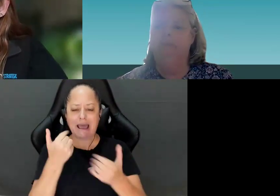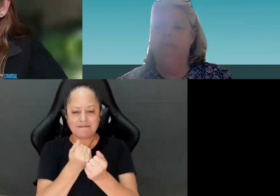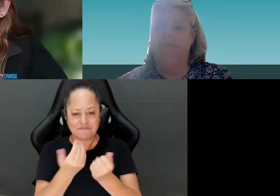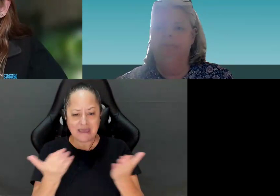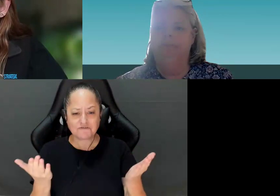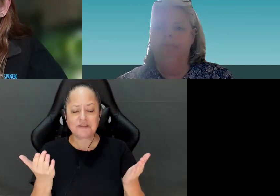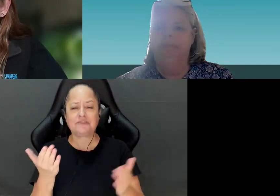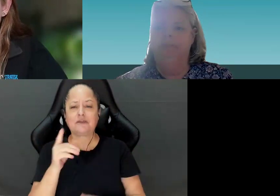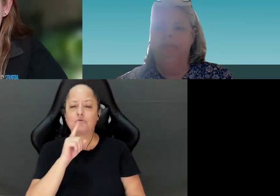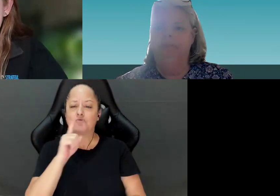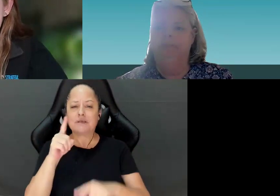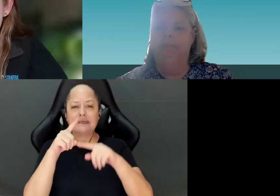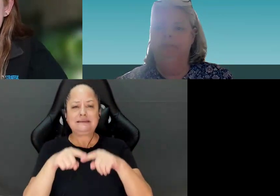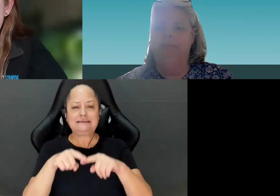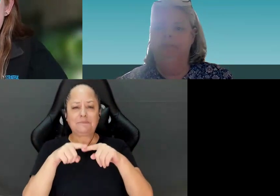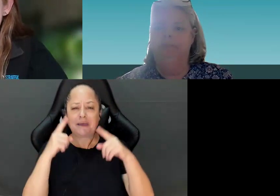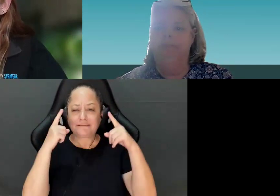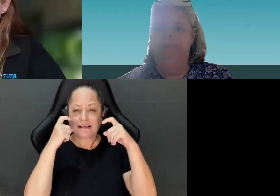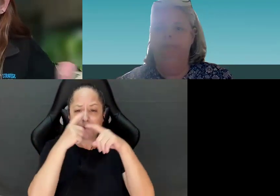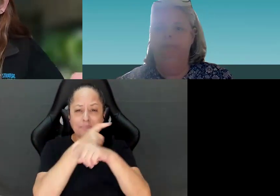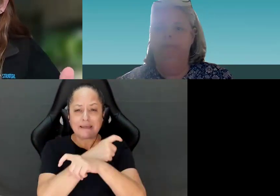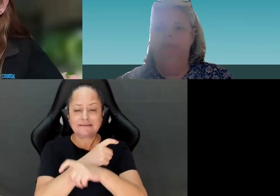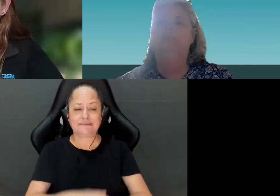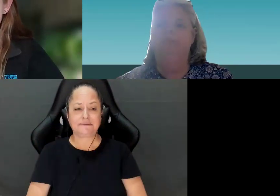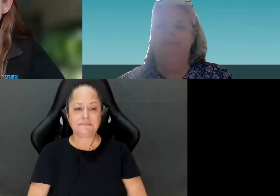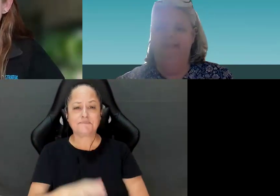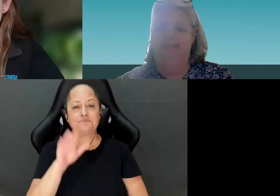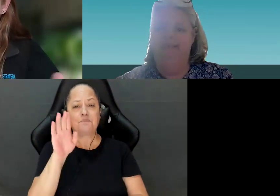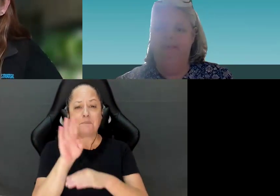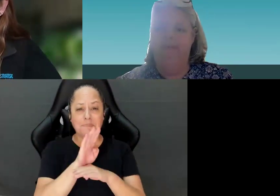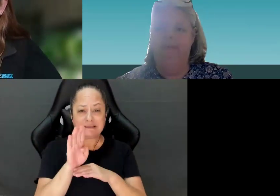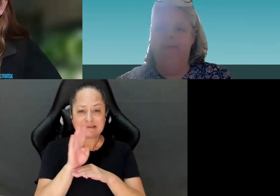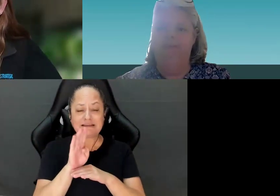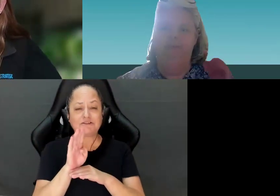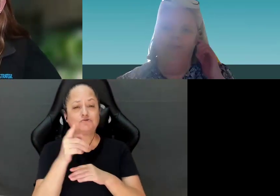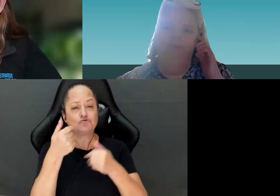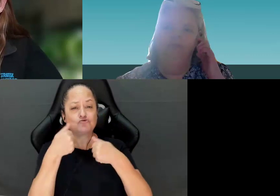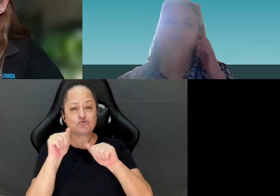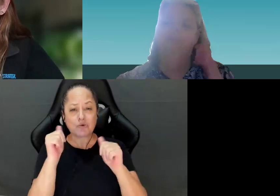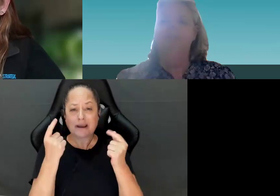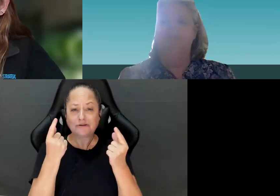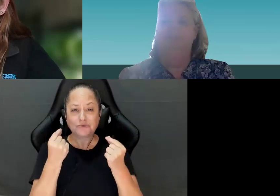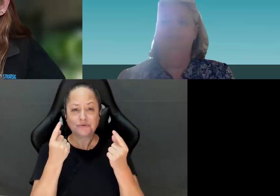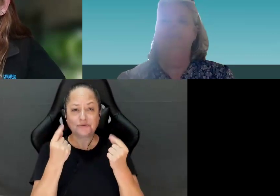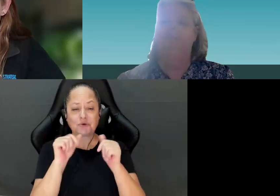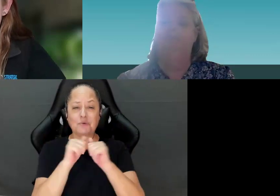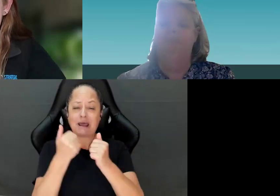And then it really depends on like the complexity of your business, and what you are trying to do. How difficult it is.